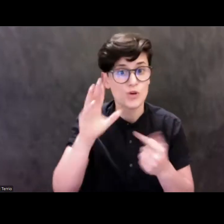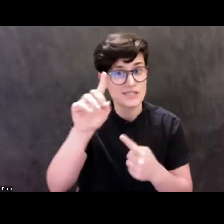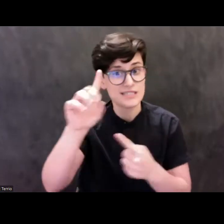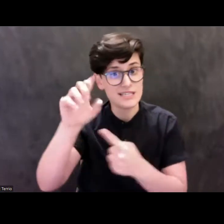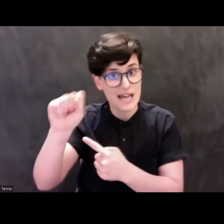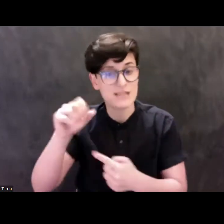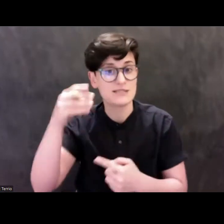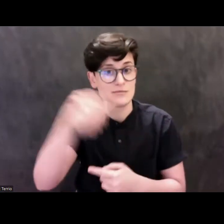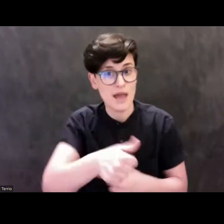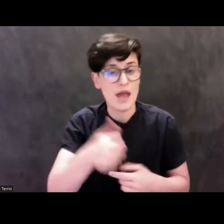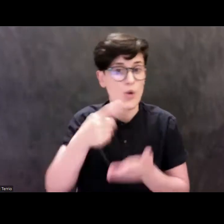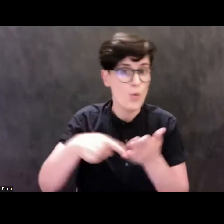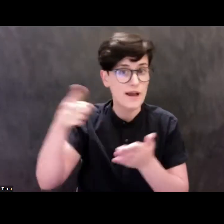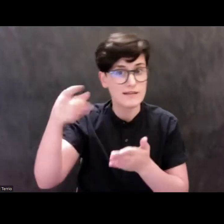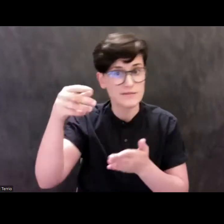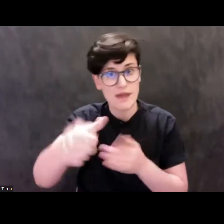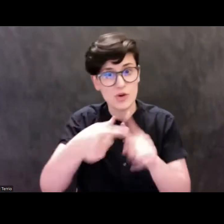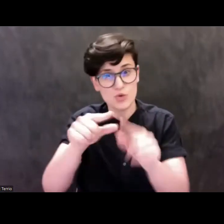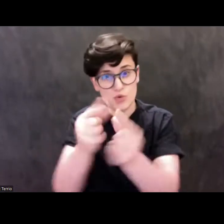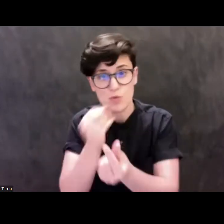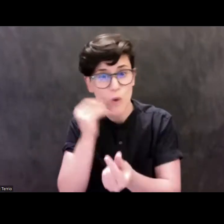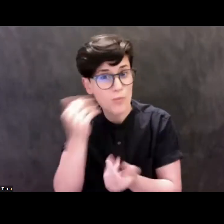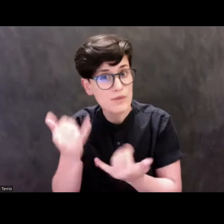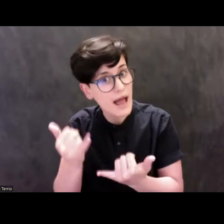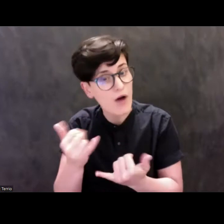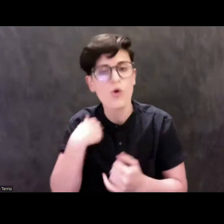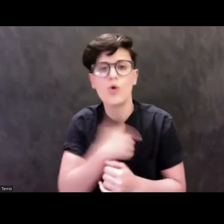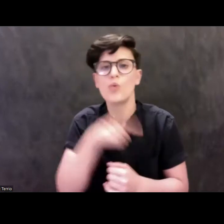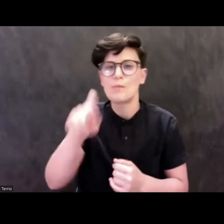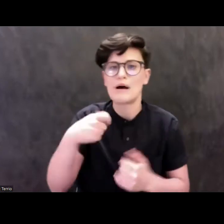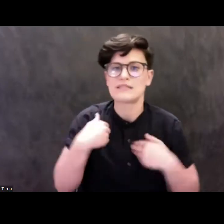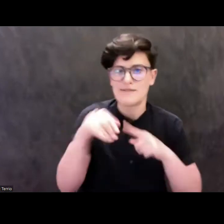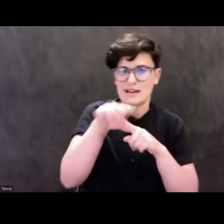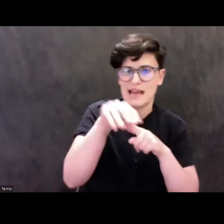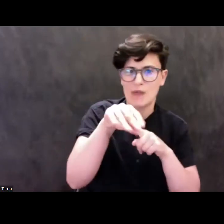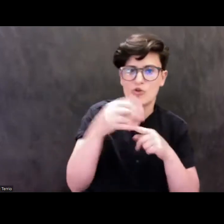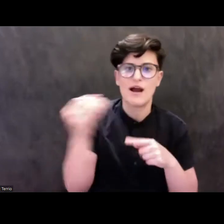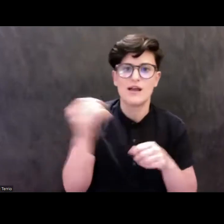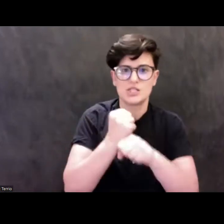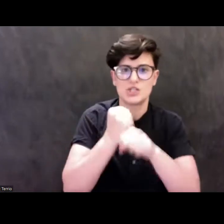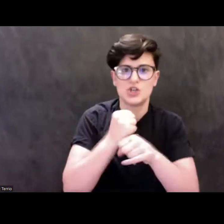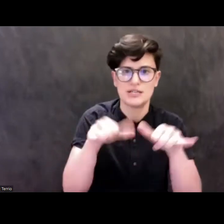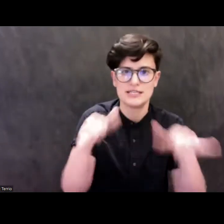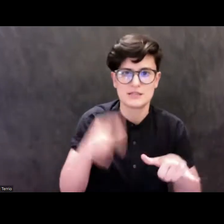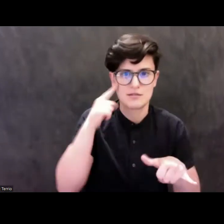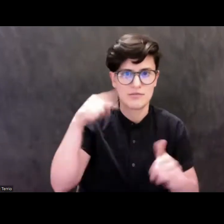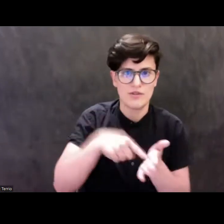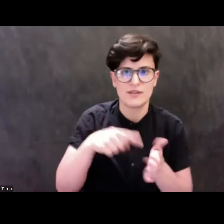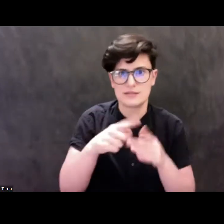home now? We need to have a camera and security system for this place. ________________________________________ This is Kathy.